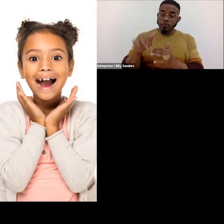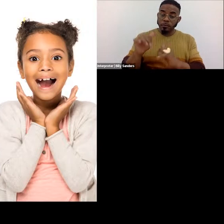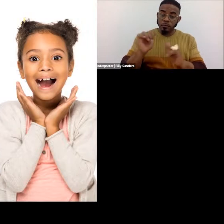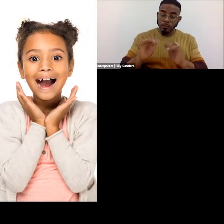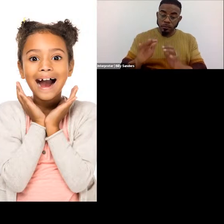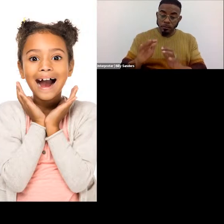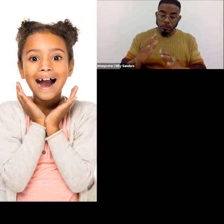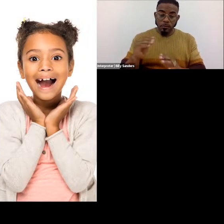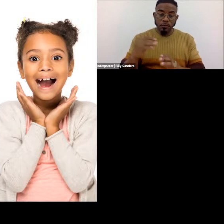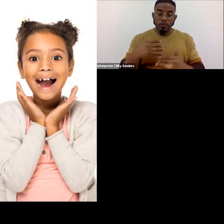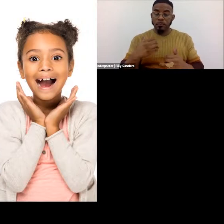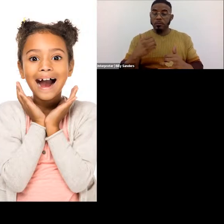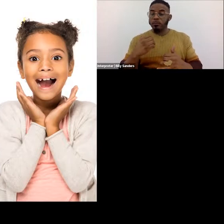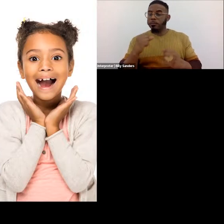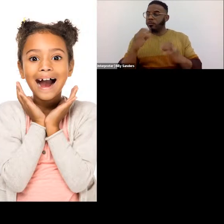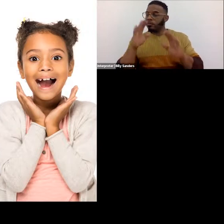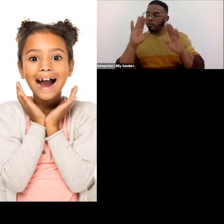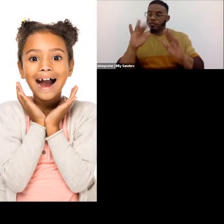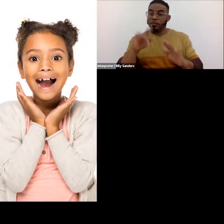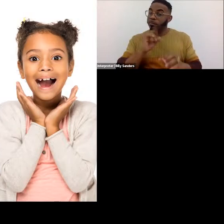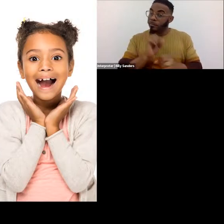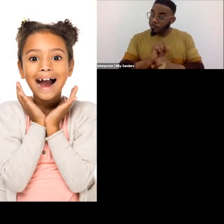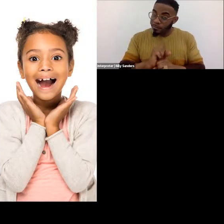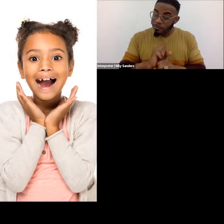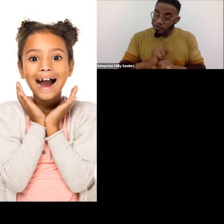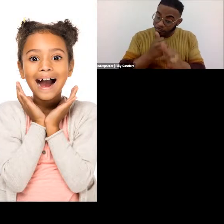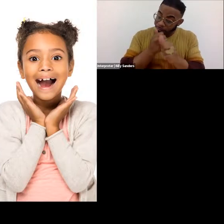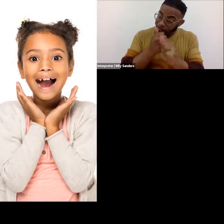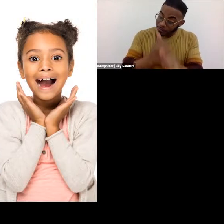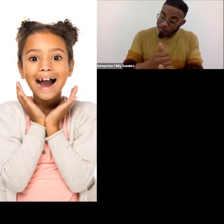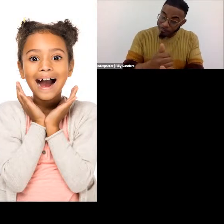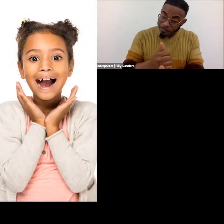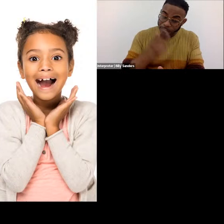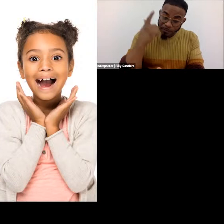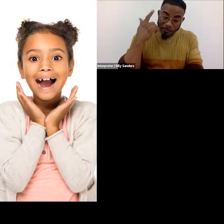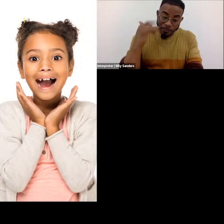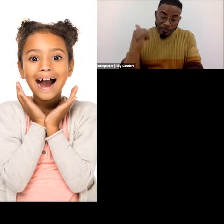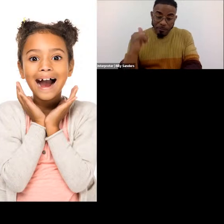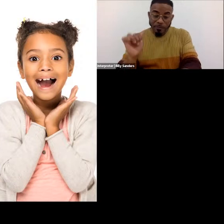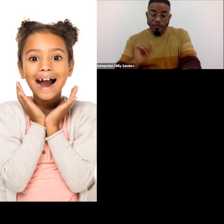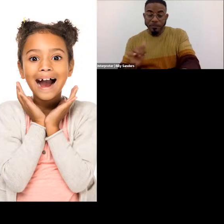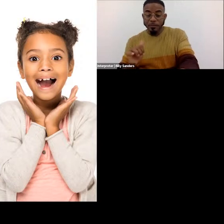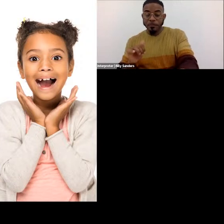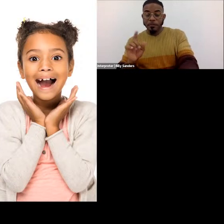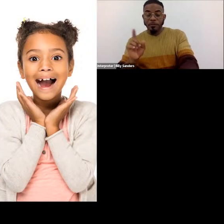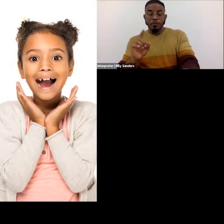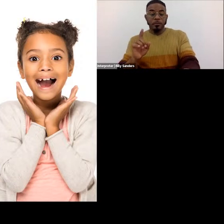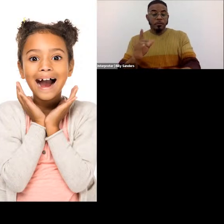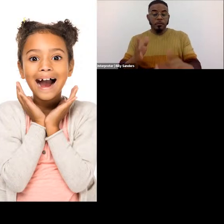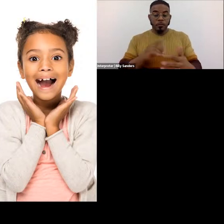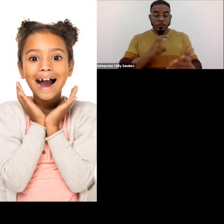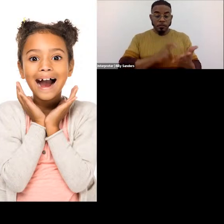And they're so great that they actually follow the California performer wherever they travel.